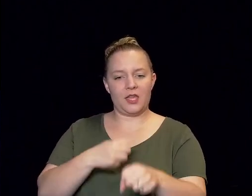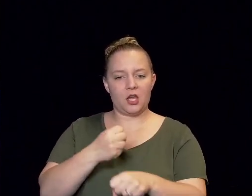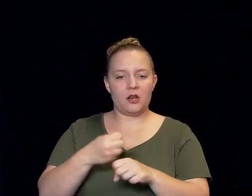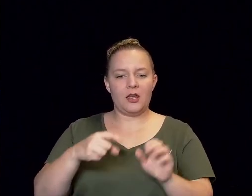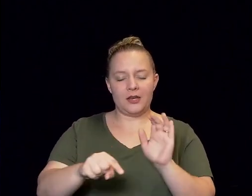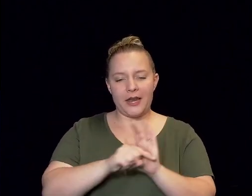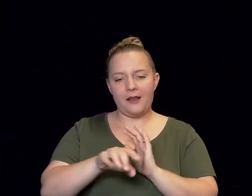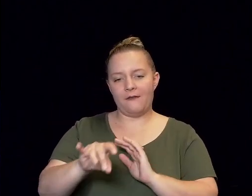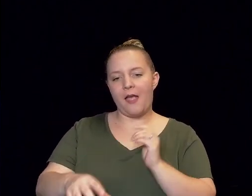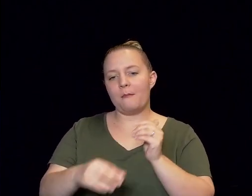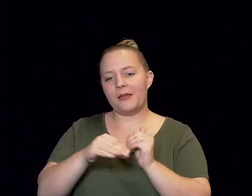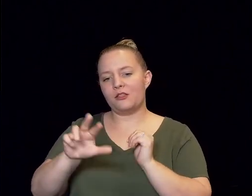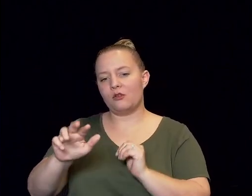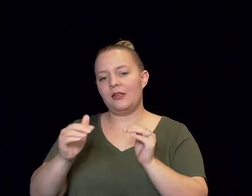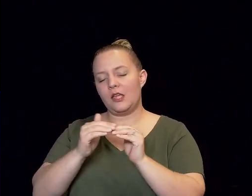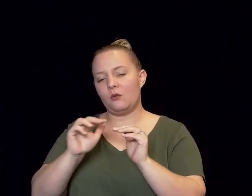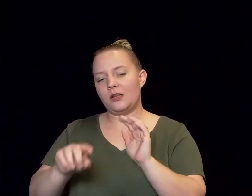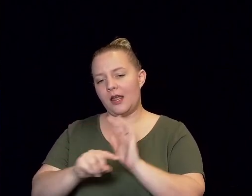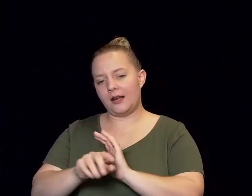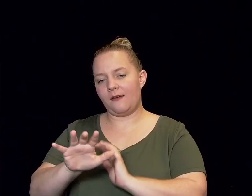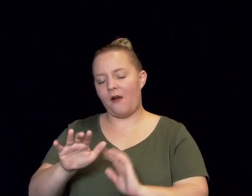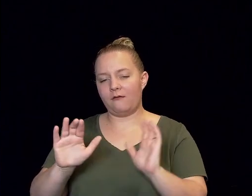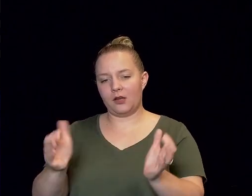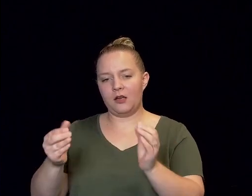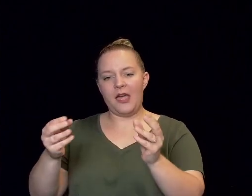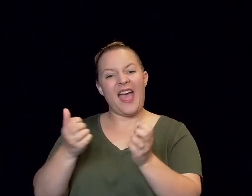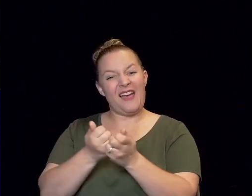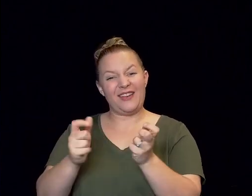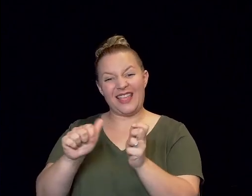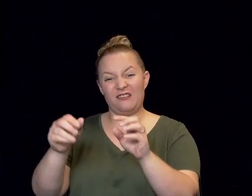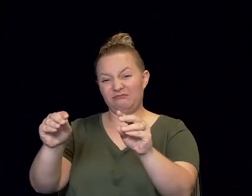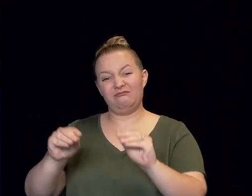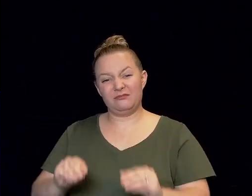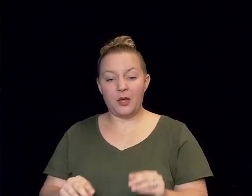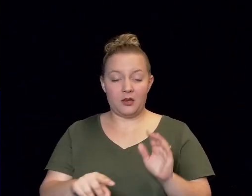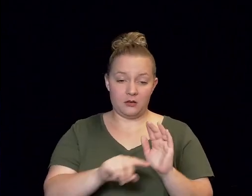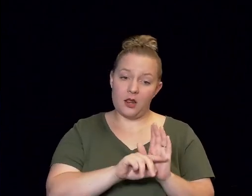8 plus 3 is -5. Go ahead and bring everything else down. So, I got -4 times -5.